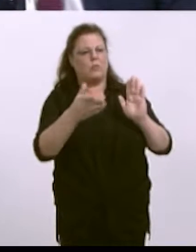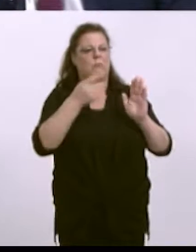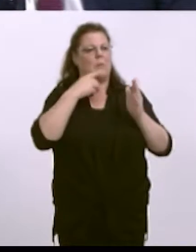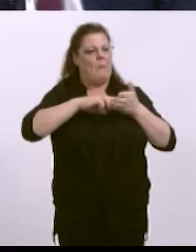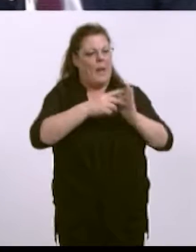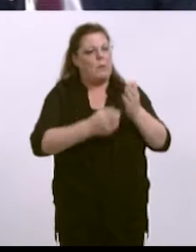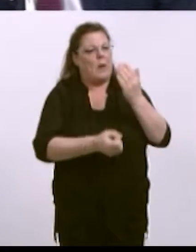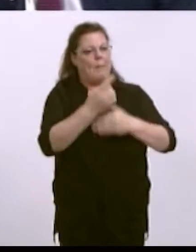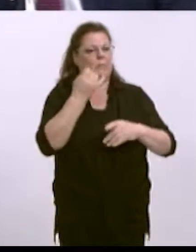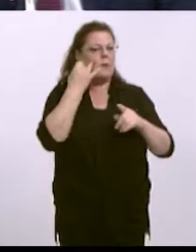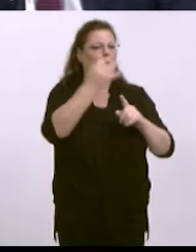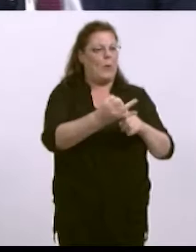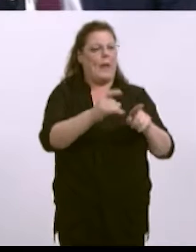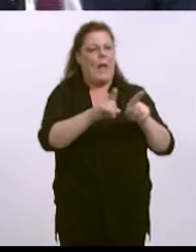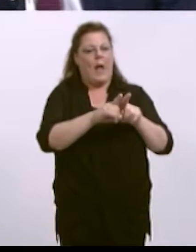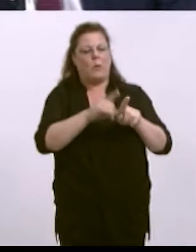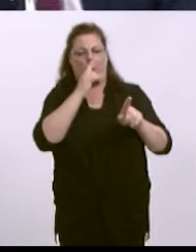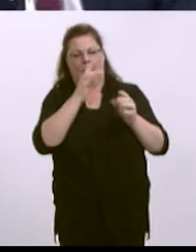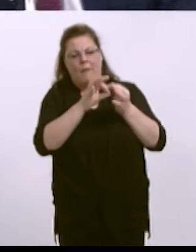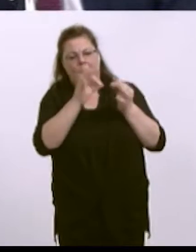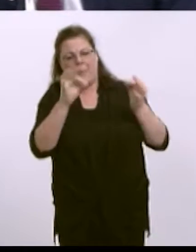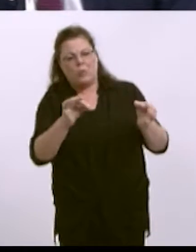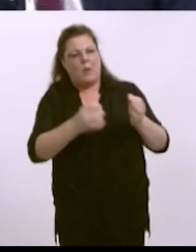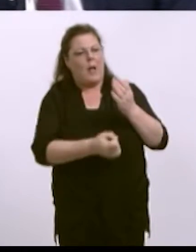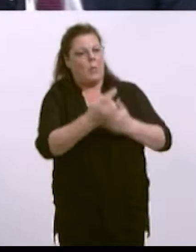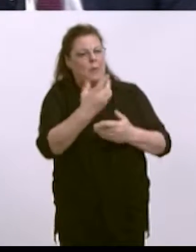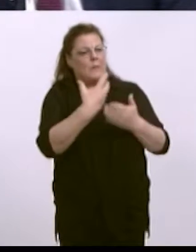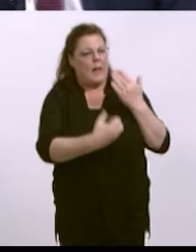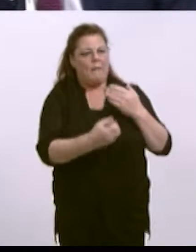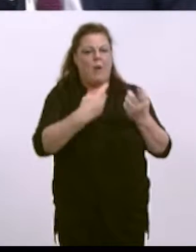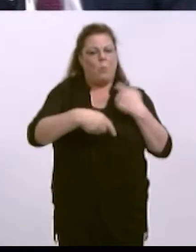plan with measurable outcomes. And we have recently consulted on the draft action plan,